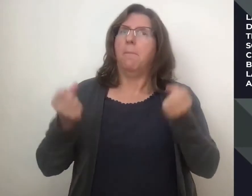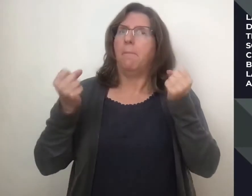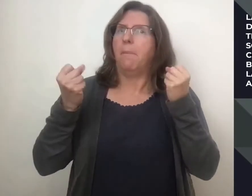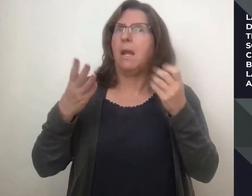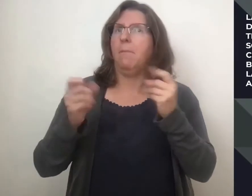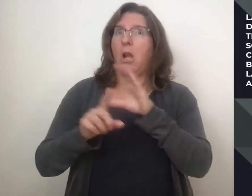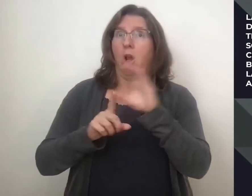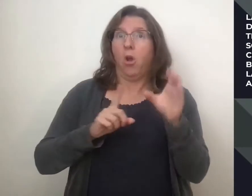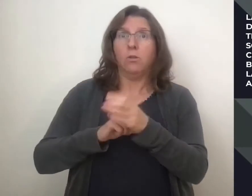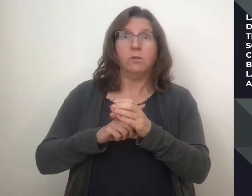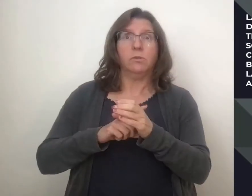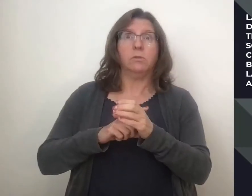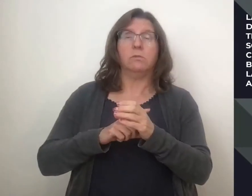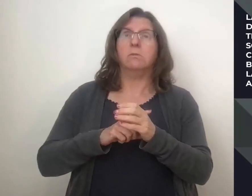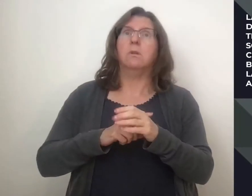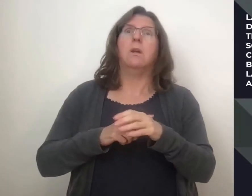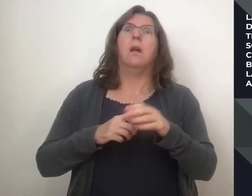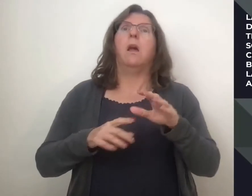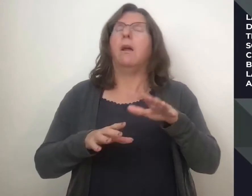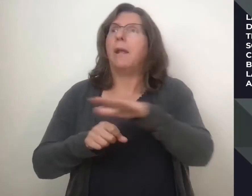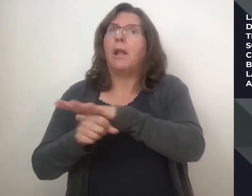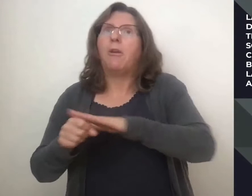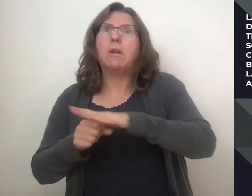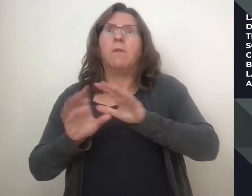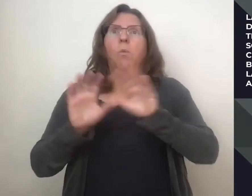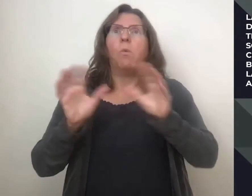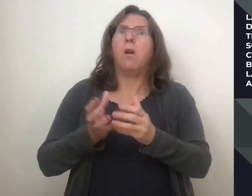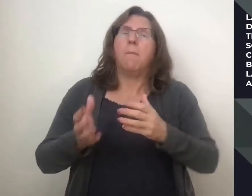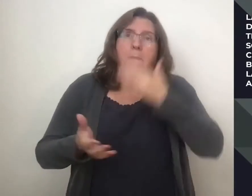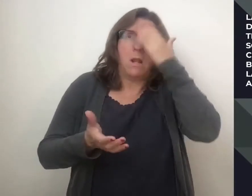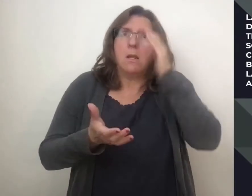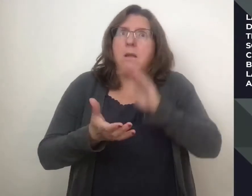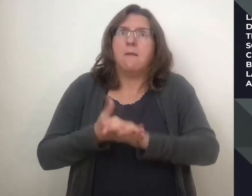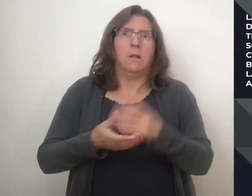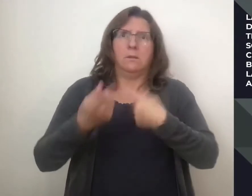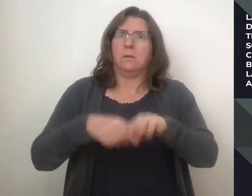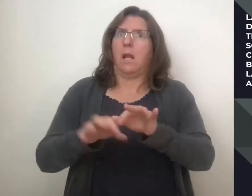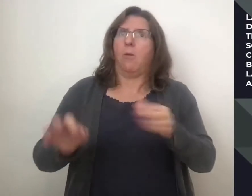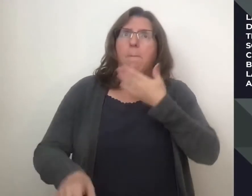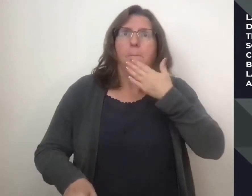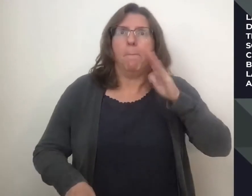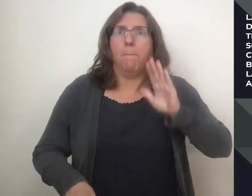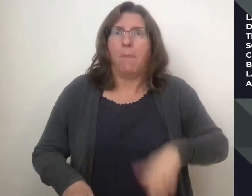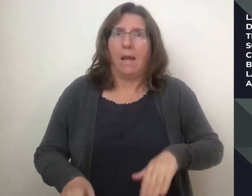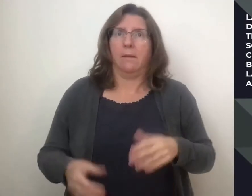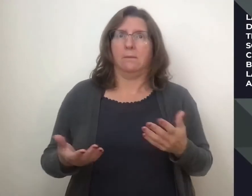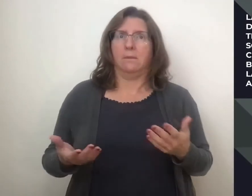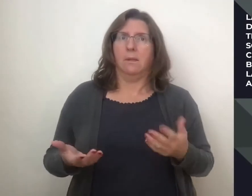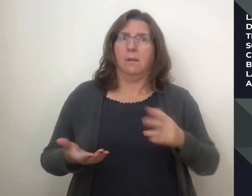Unfortunately people in many areas of the world feel sign language is bad.